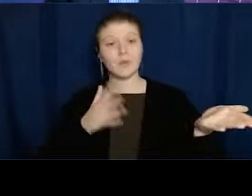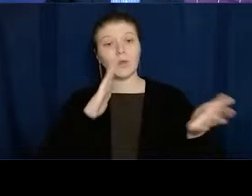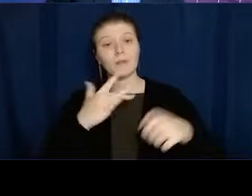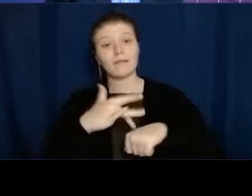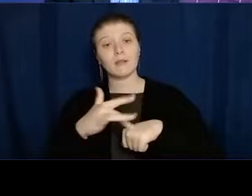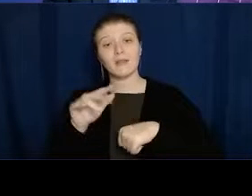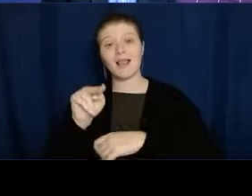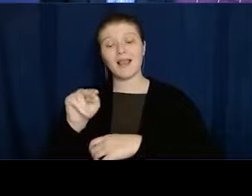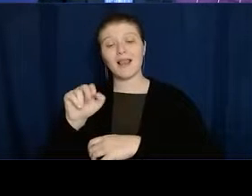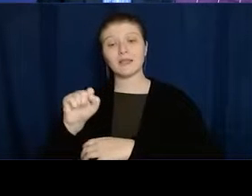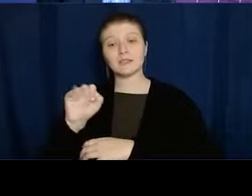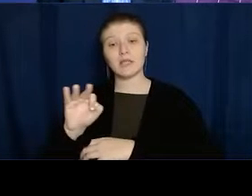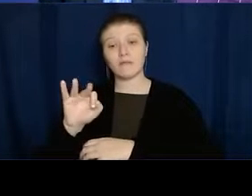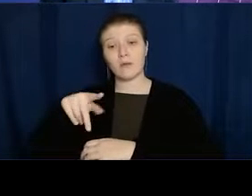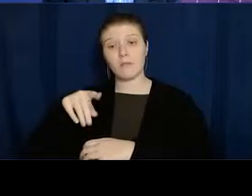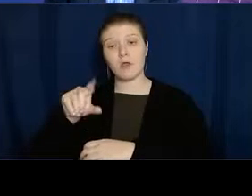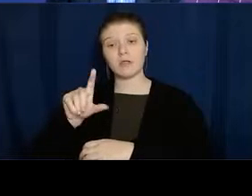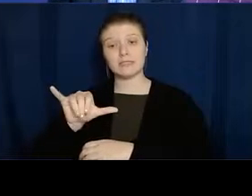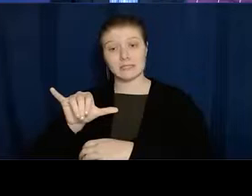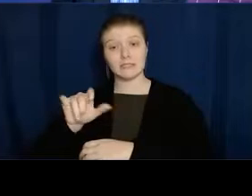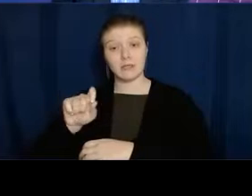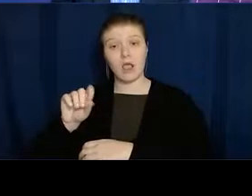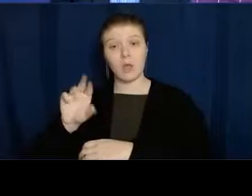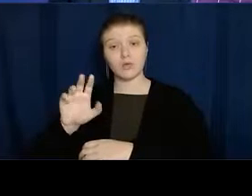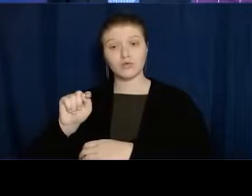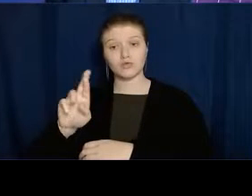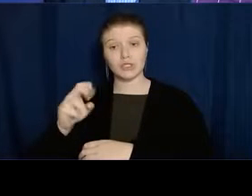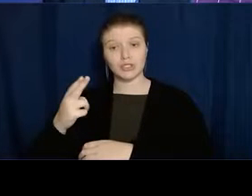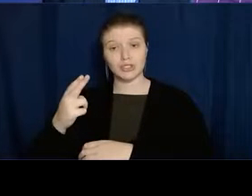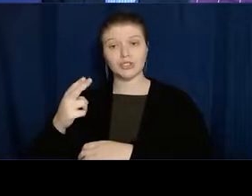And we'll be sure to send an email announcement once this and all of the other sessions have been posted.